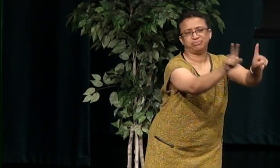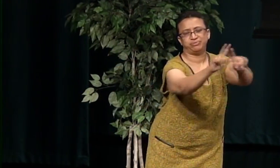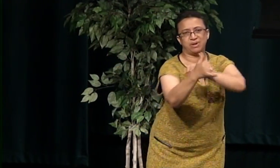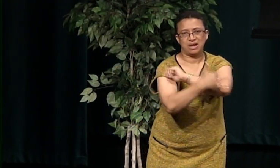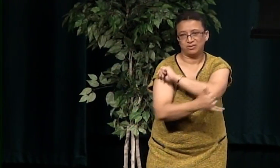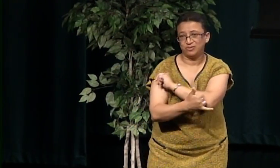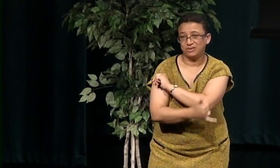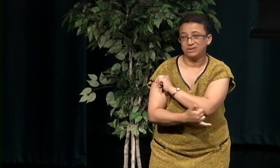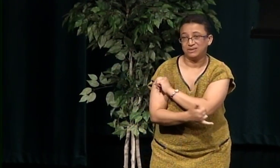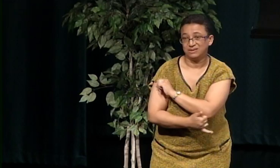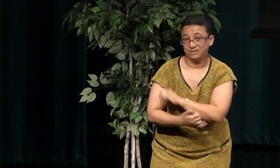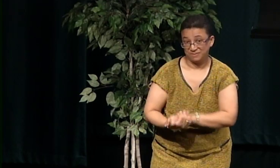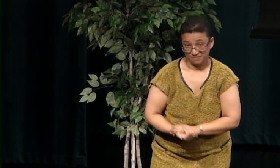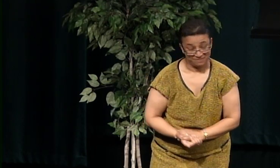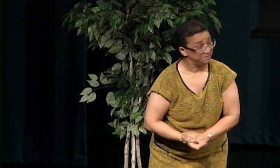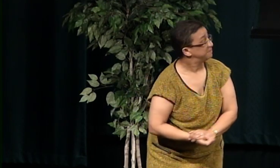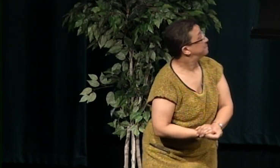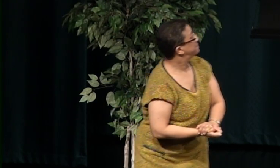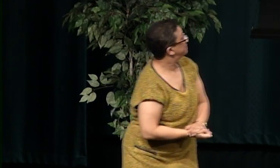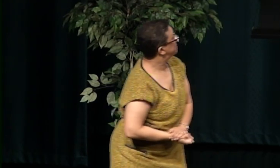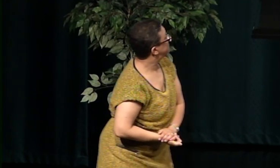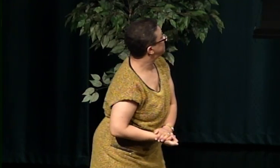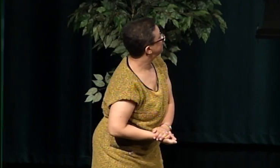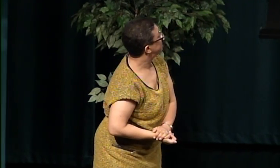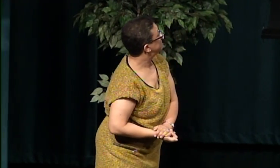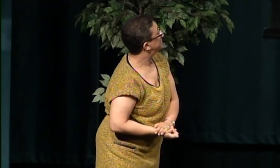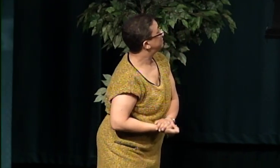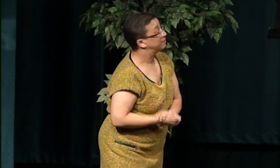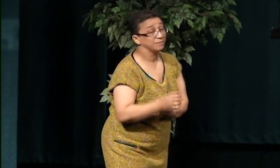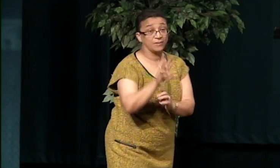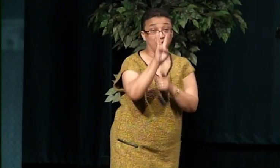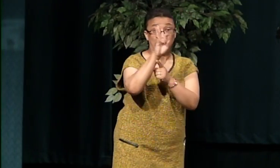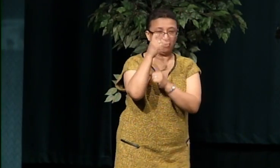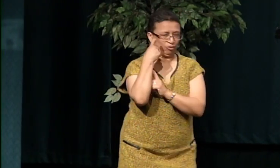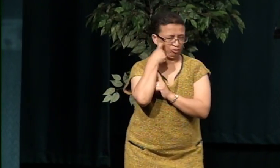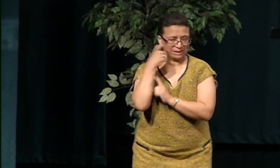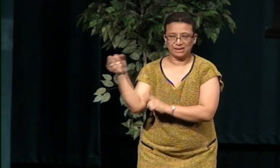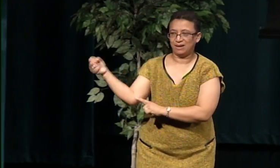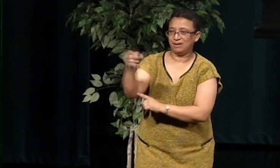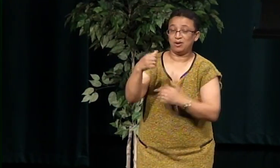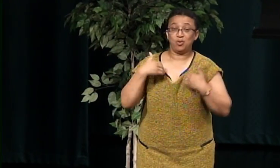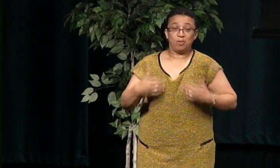and then use that to teach throughout the countries.